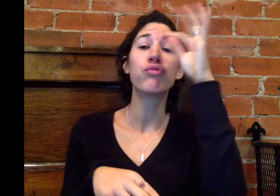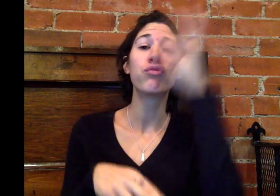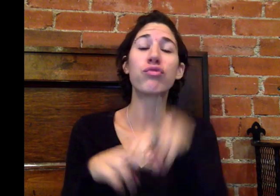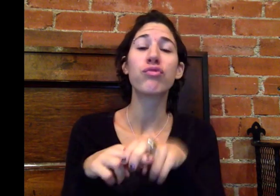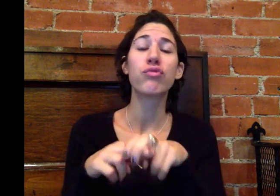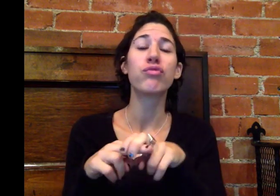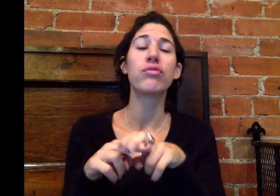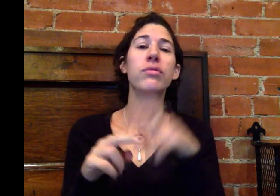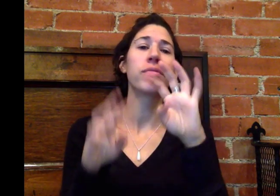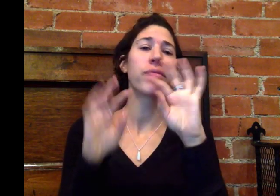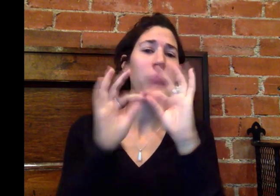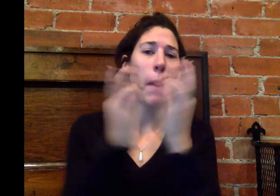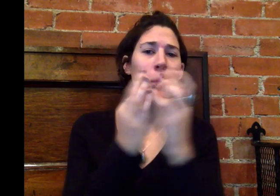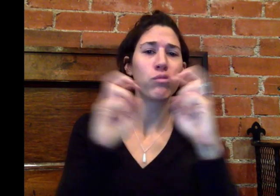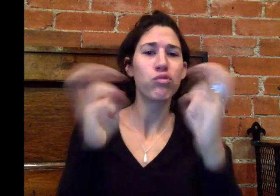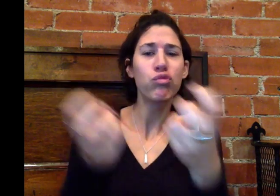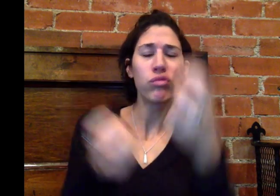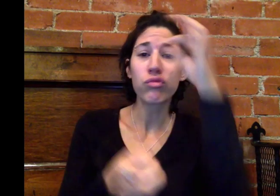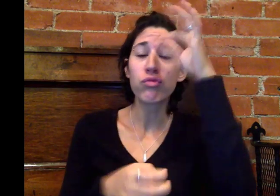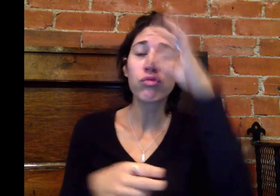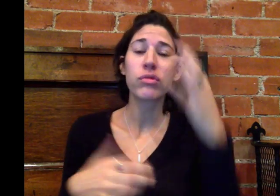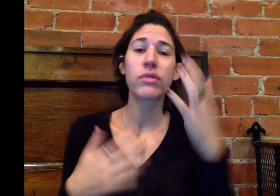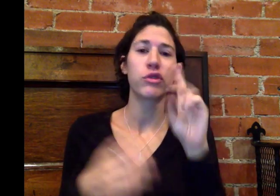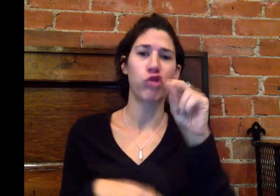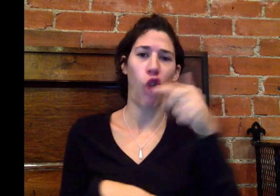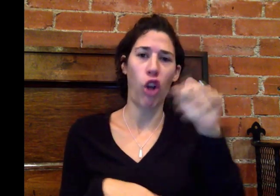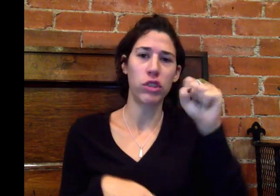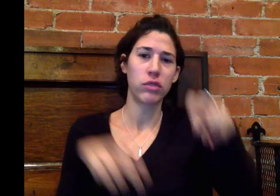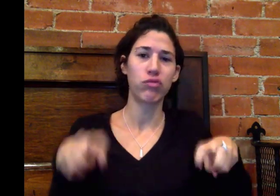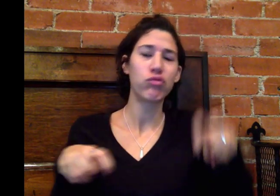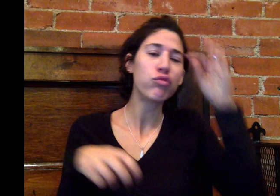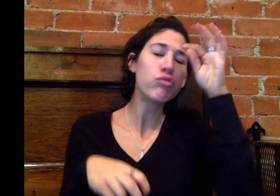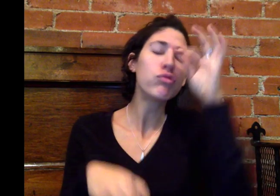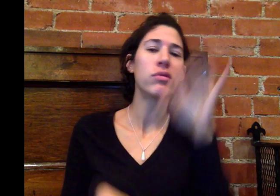And nobody noticed her.